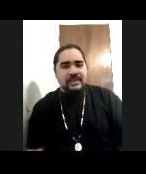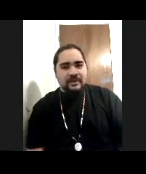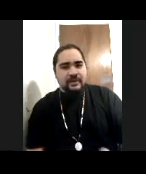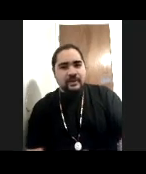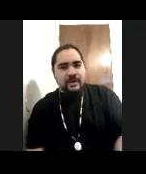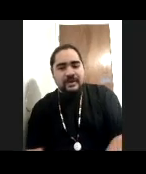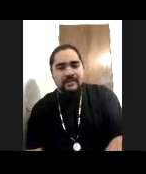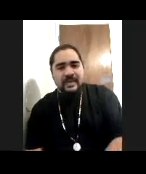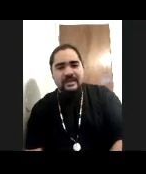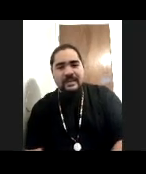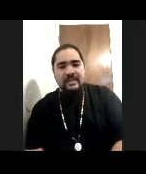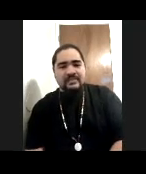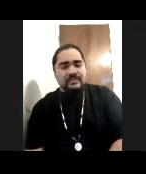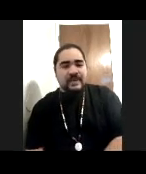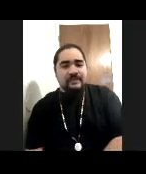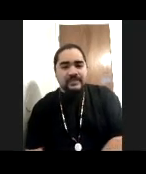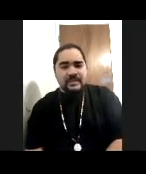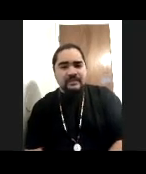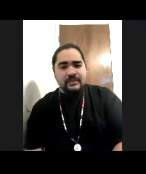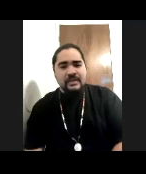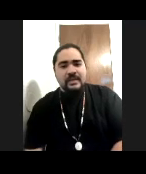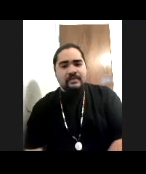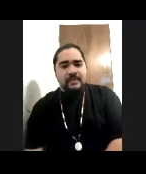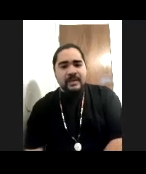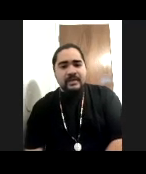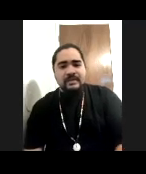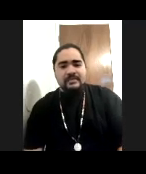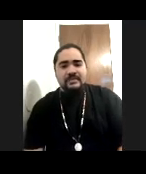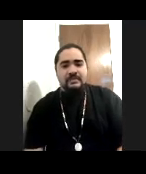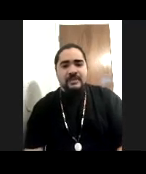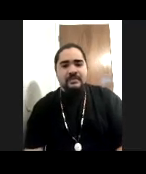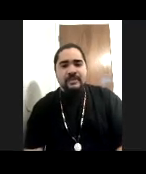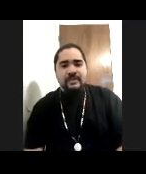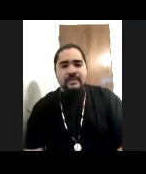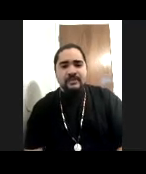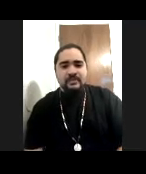go above that, get out of that survival state of mind. And so that was very difficult.